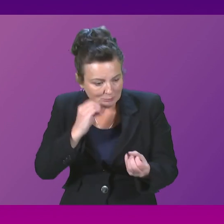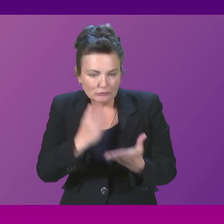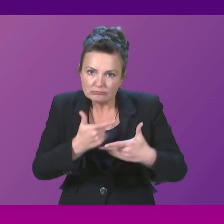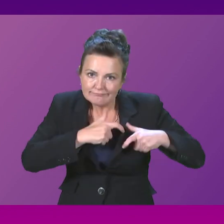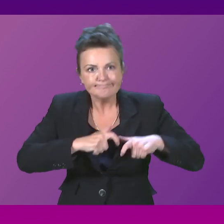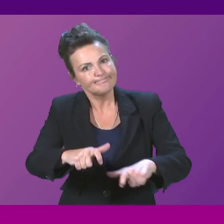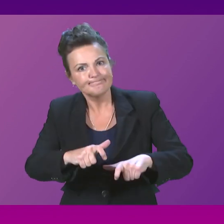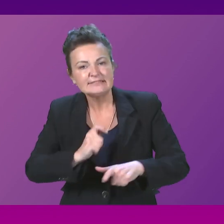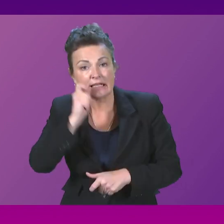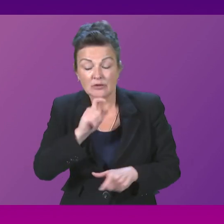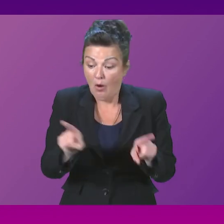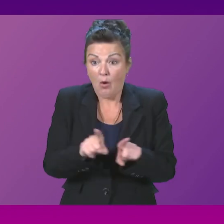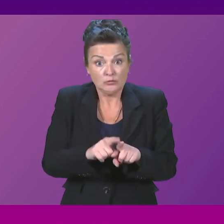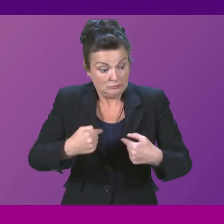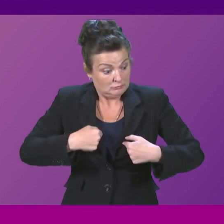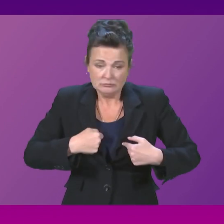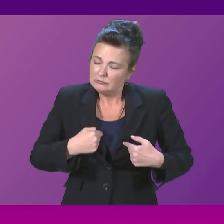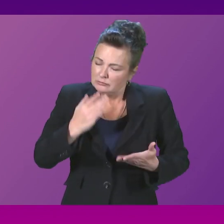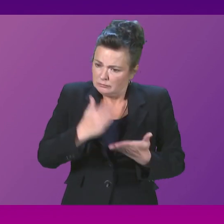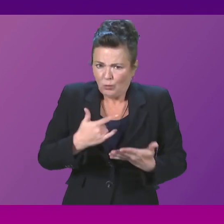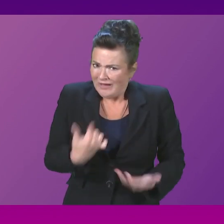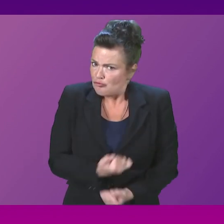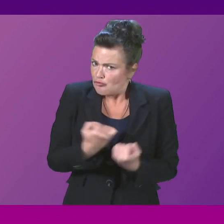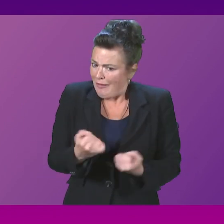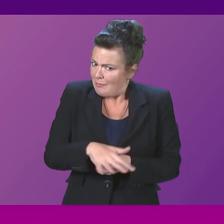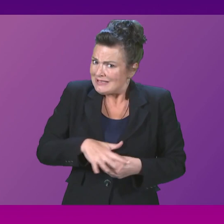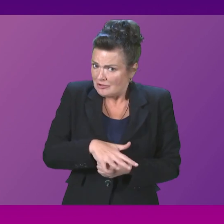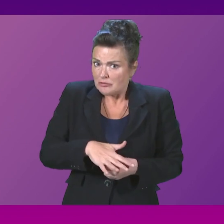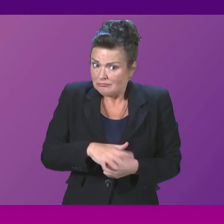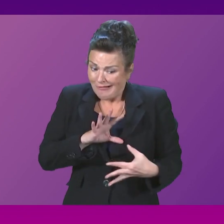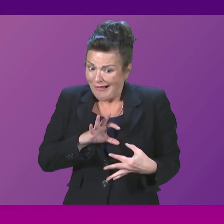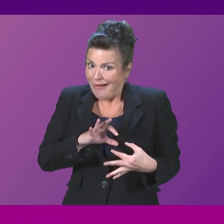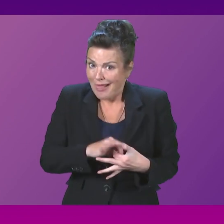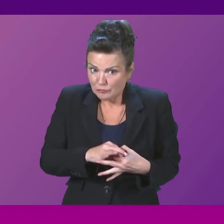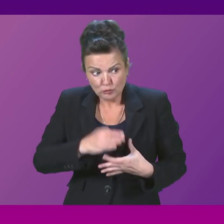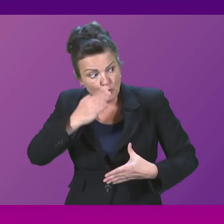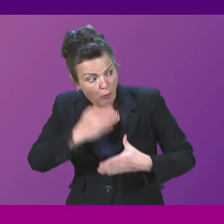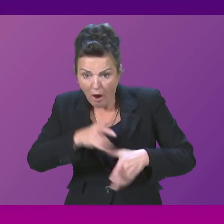Lastly, we remain in a position of relative strength in relation to workforce numbers—a